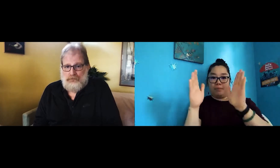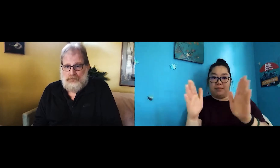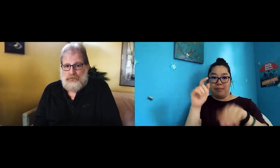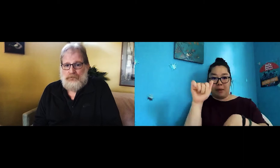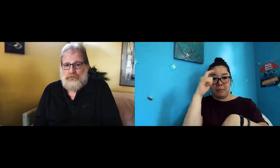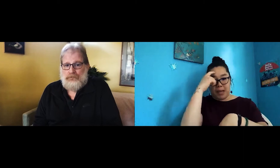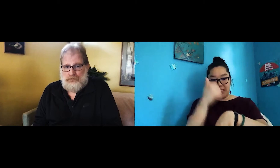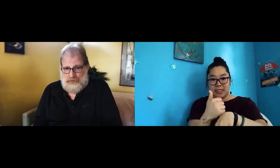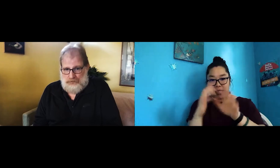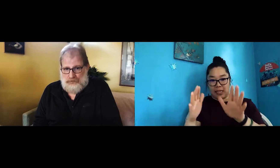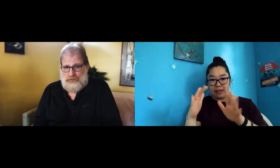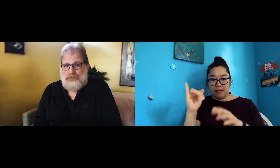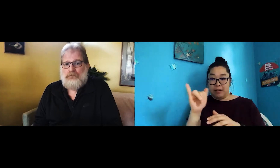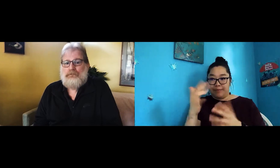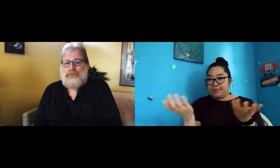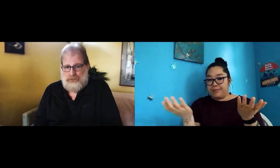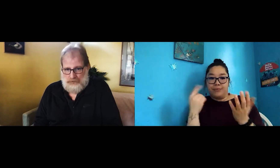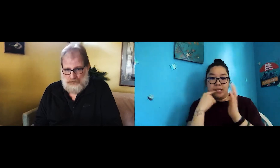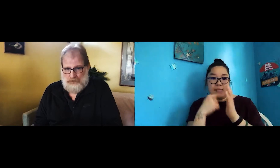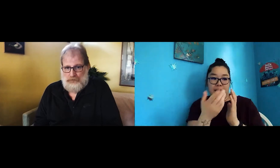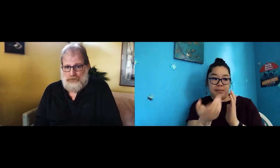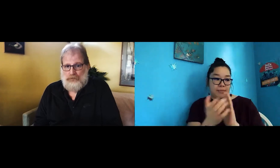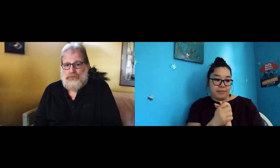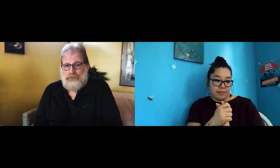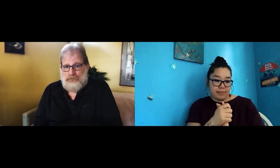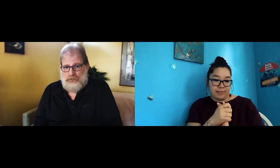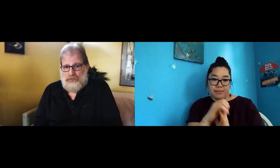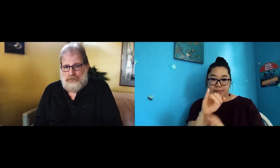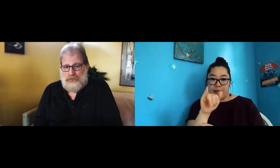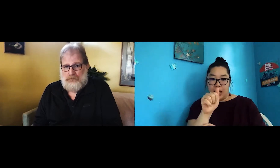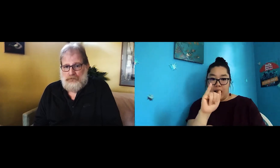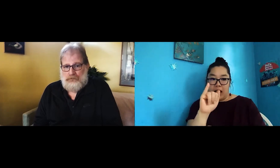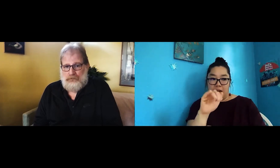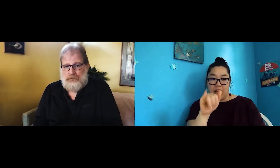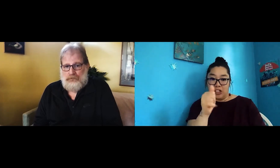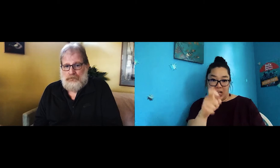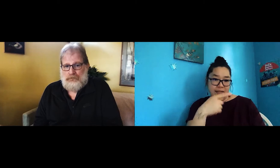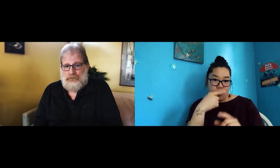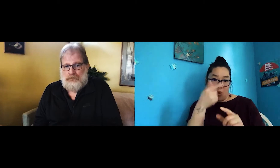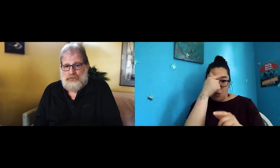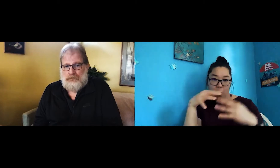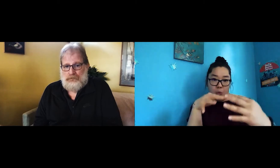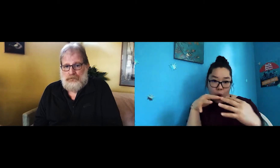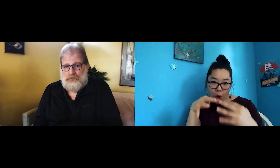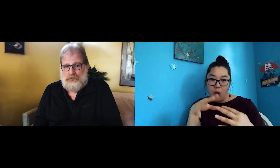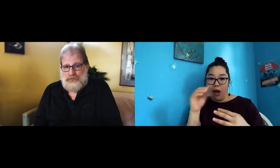the mind set in which the story is set. For example, take 'Ajax'. It’s set in ancient Greece